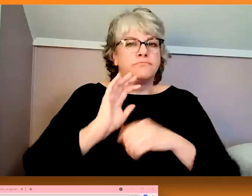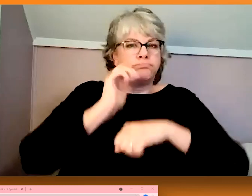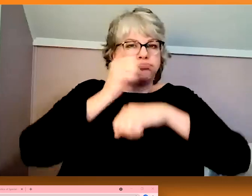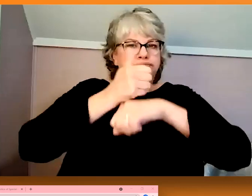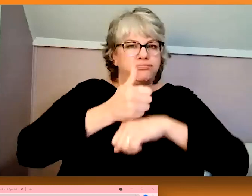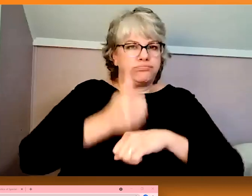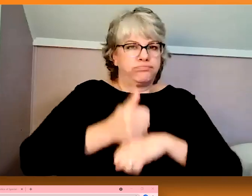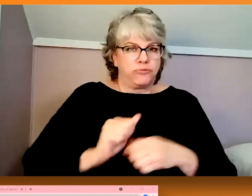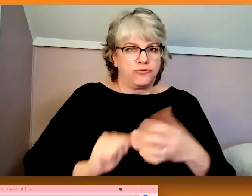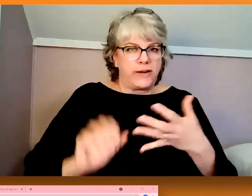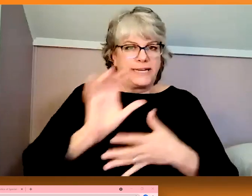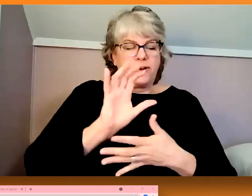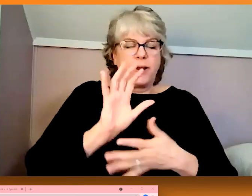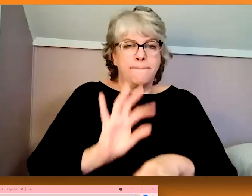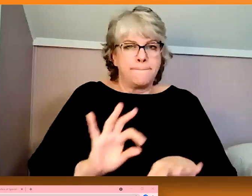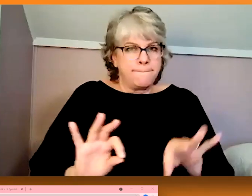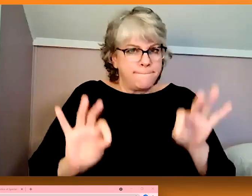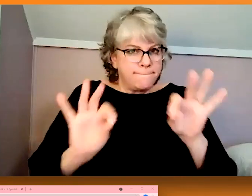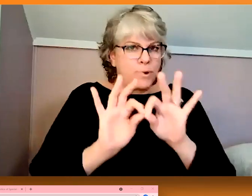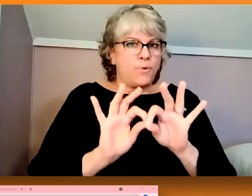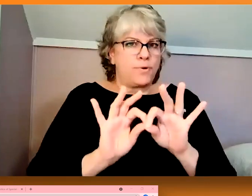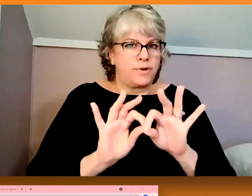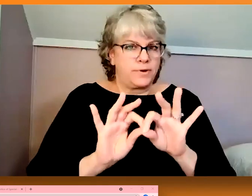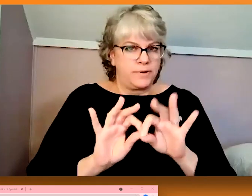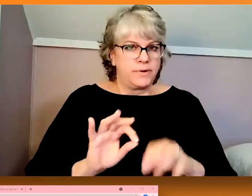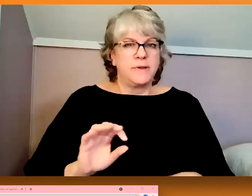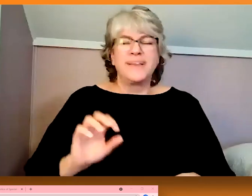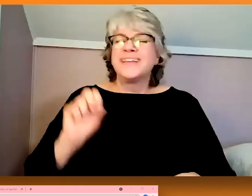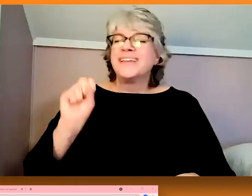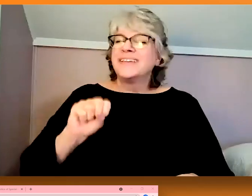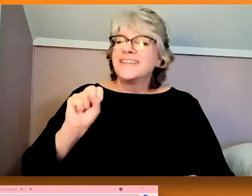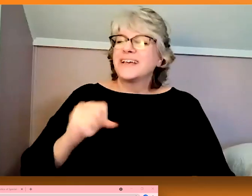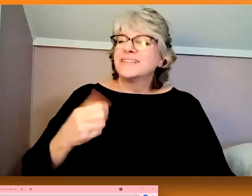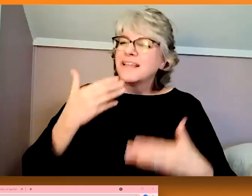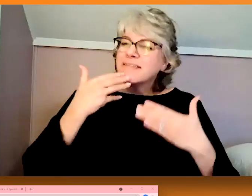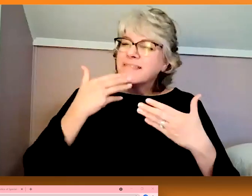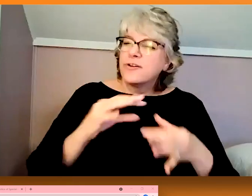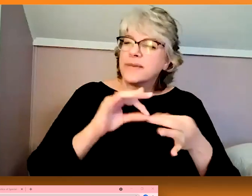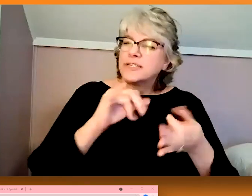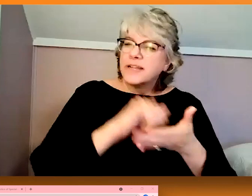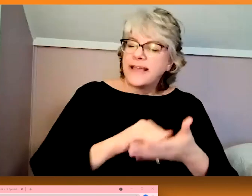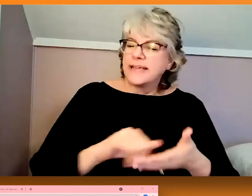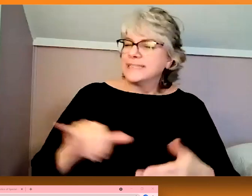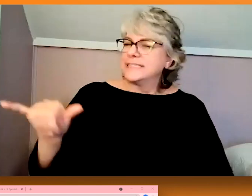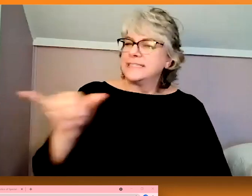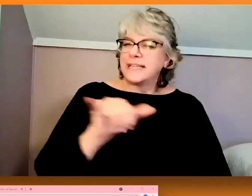Thank you, Aaron, for bringing that up. That falls in line with what Bob was saying, as well,